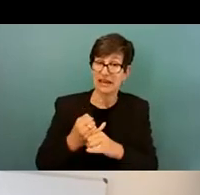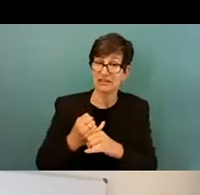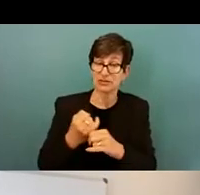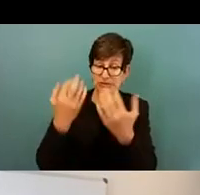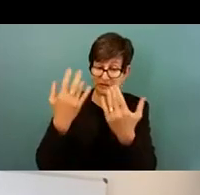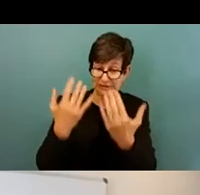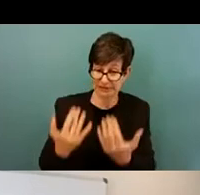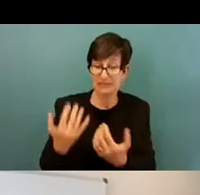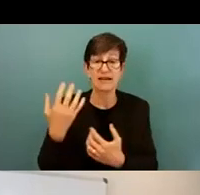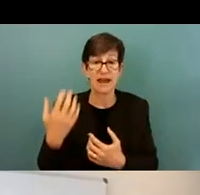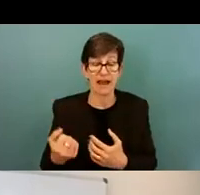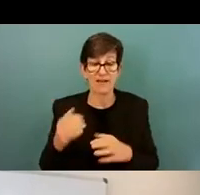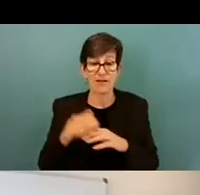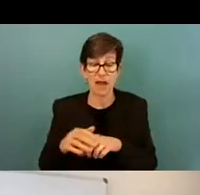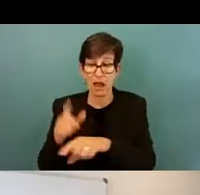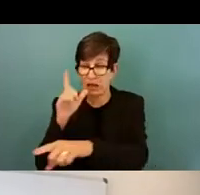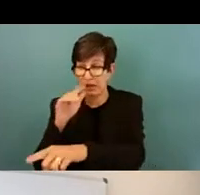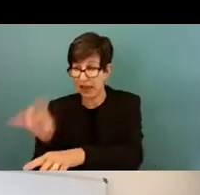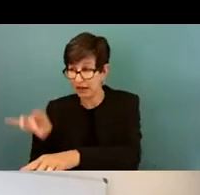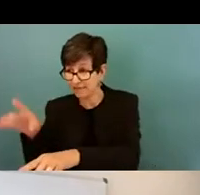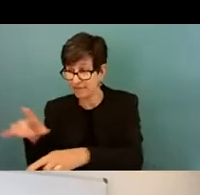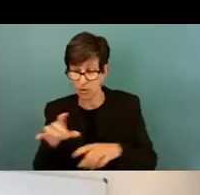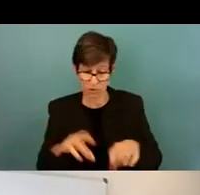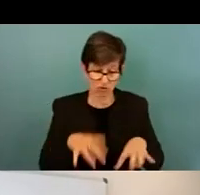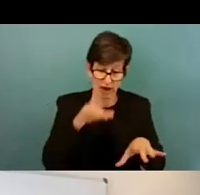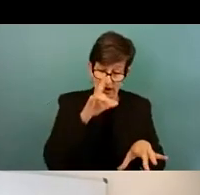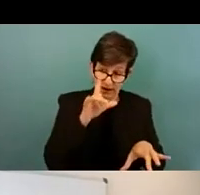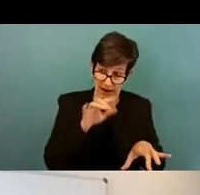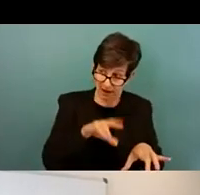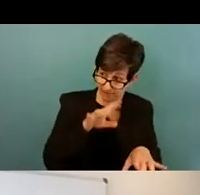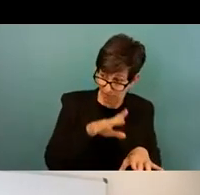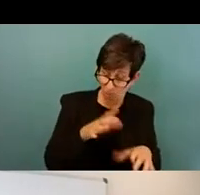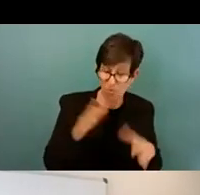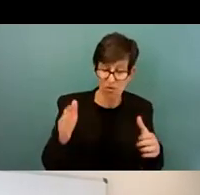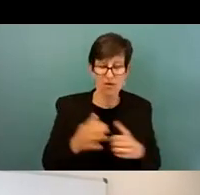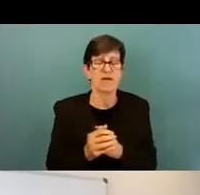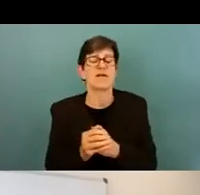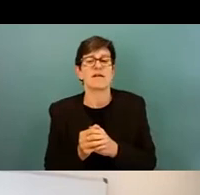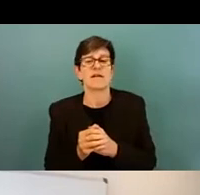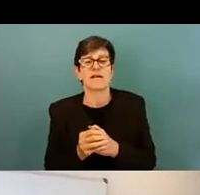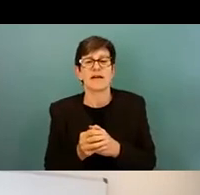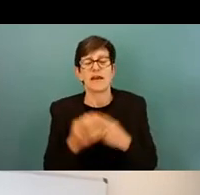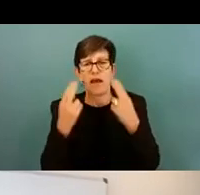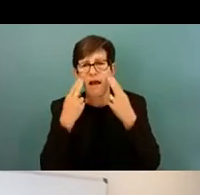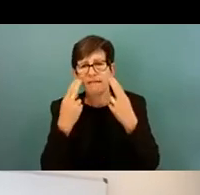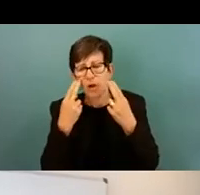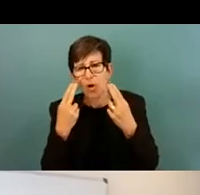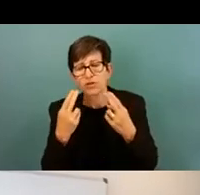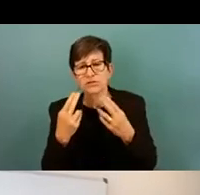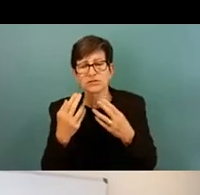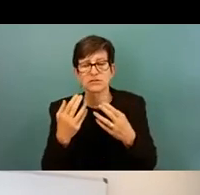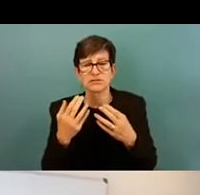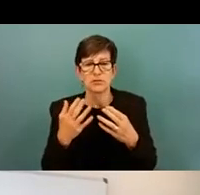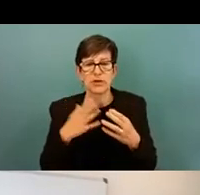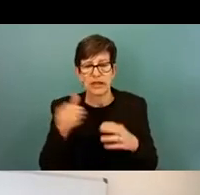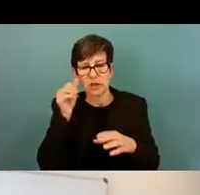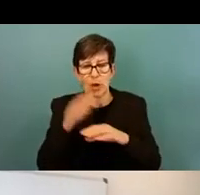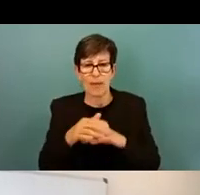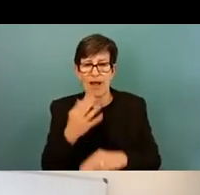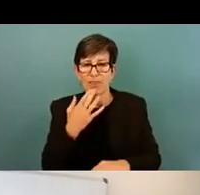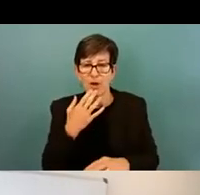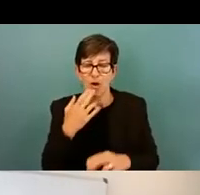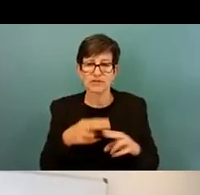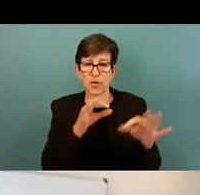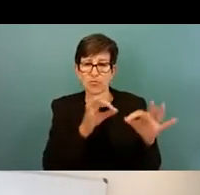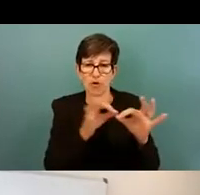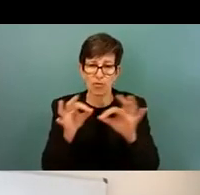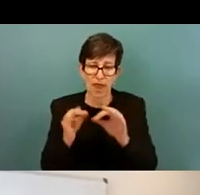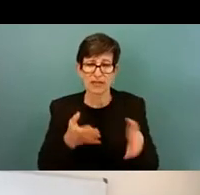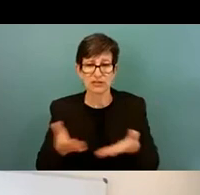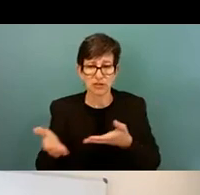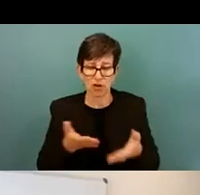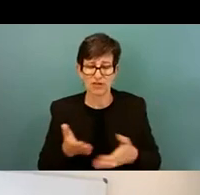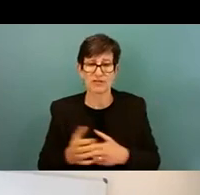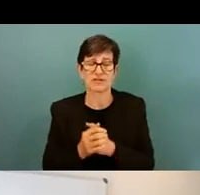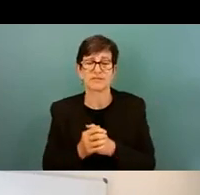of affordability, and obviously on the costs of broadband services. What we always find